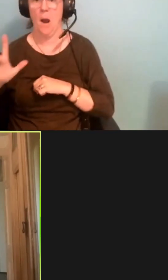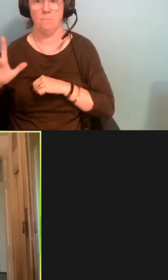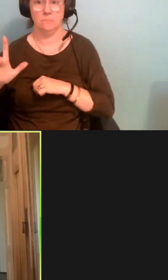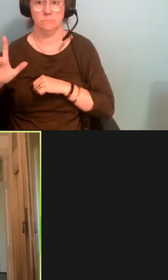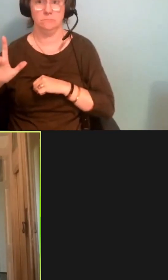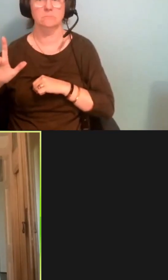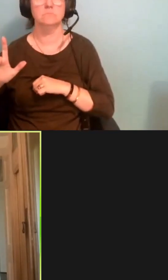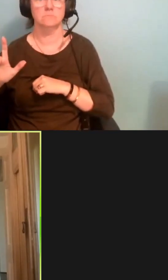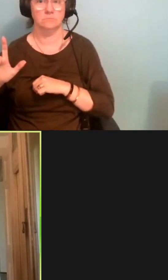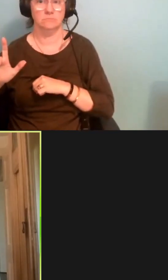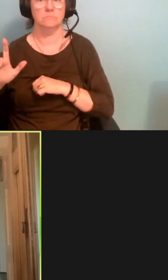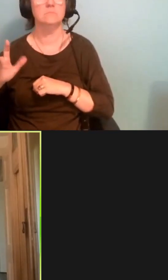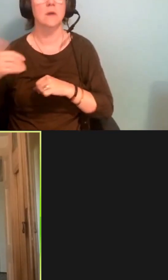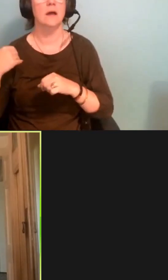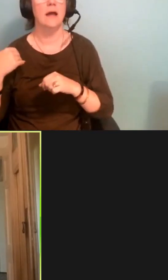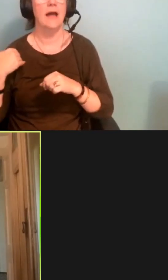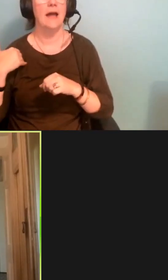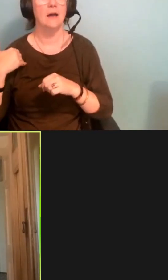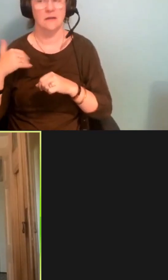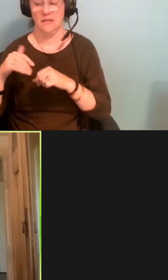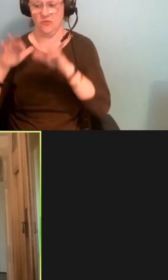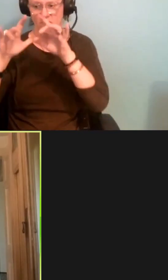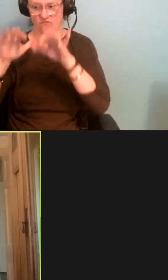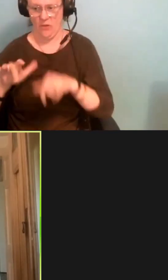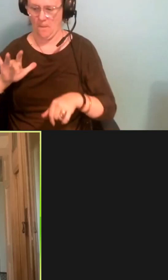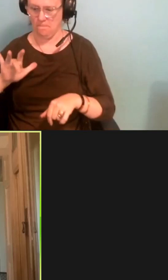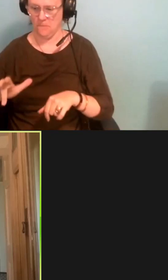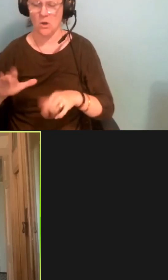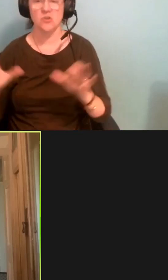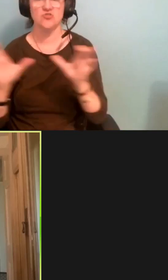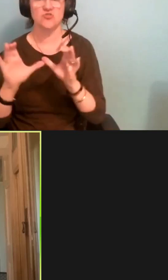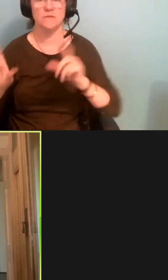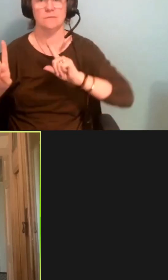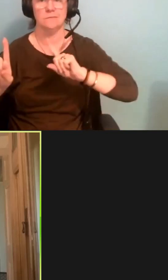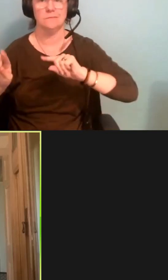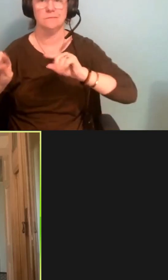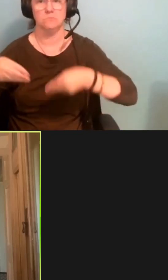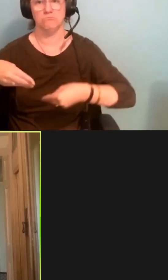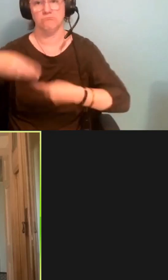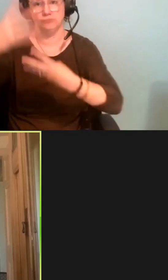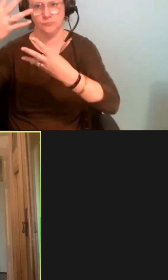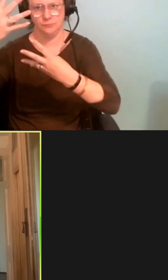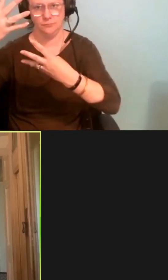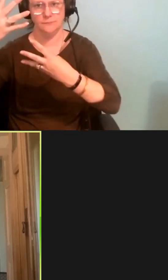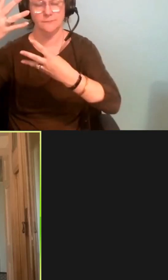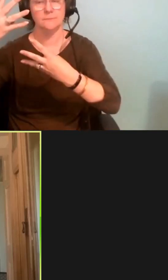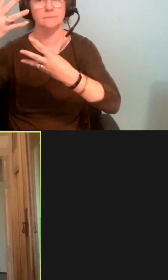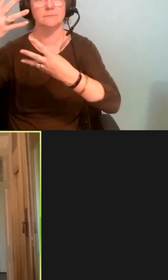certificate of attendance in today's webinar um so thank you very much